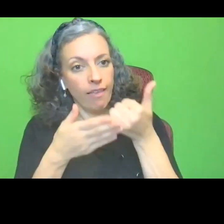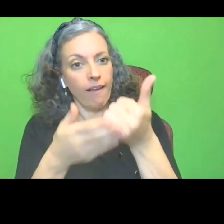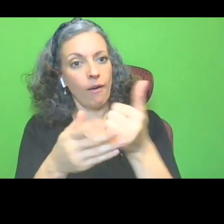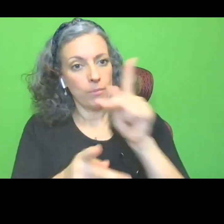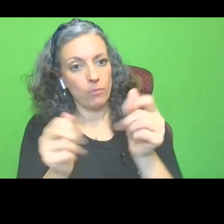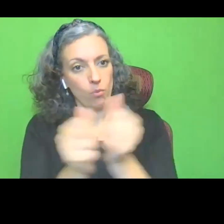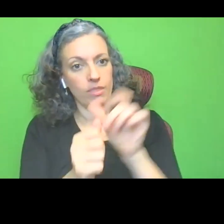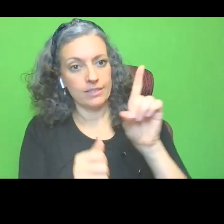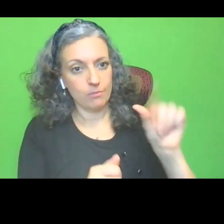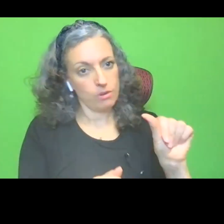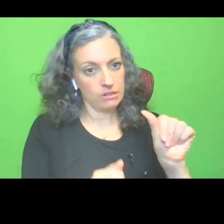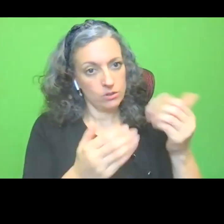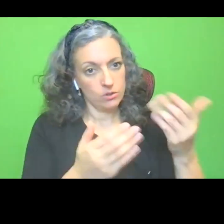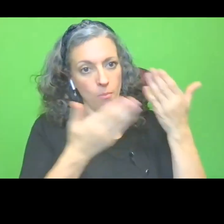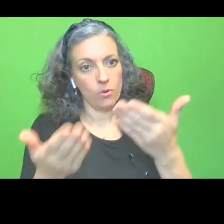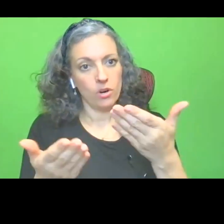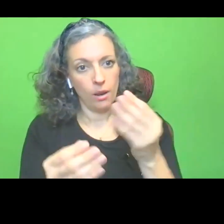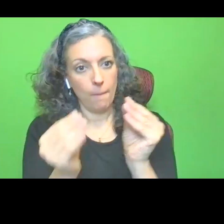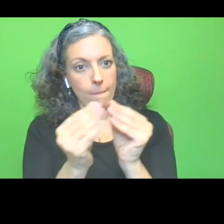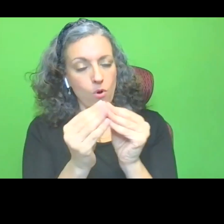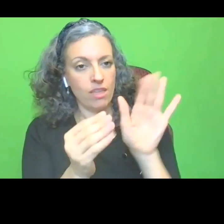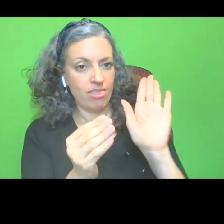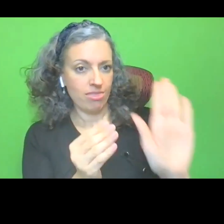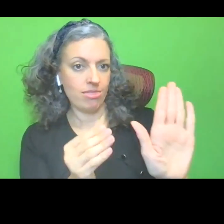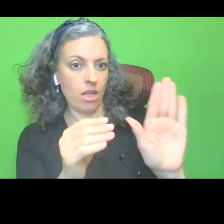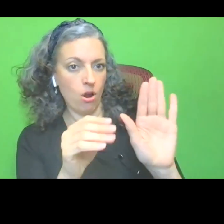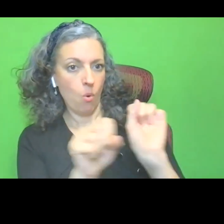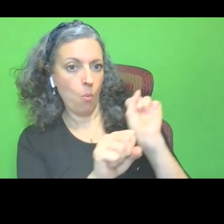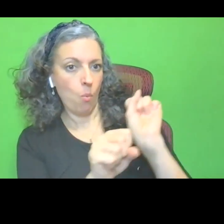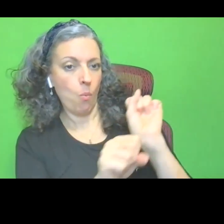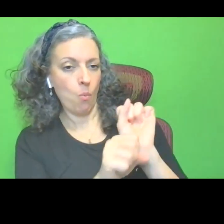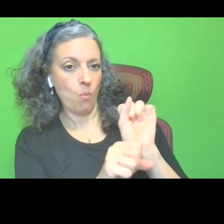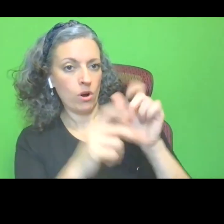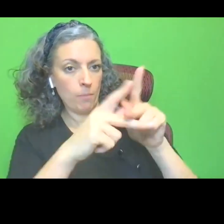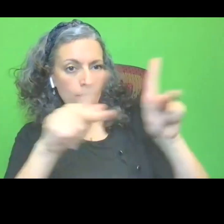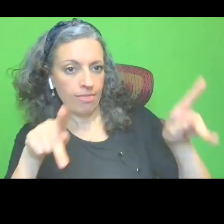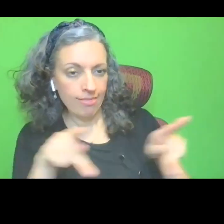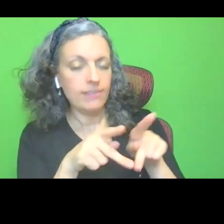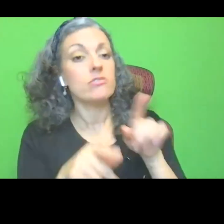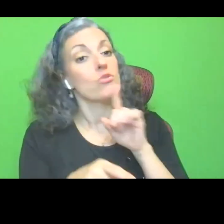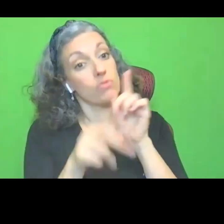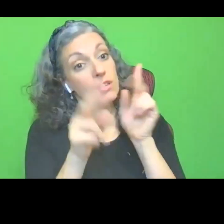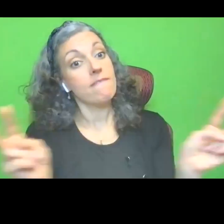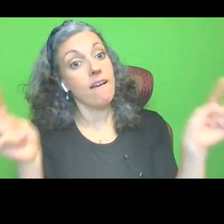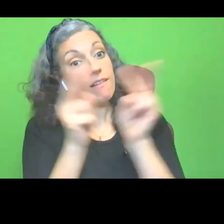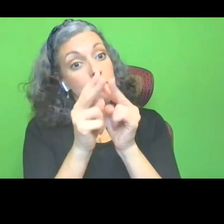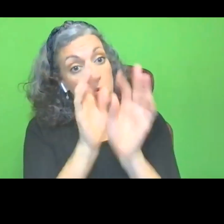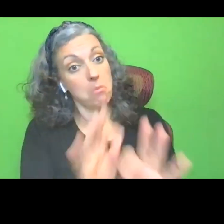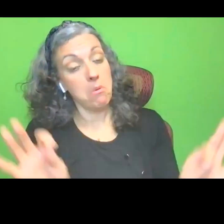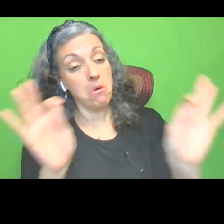Which I think is really, really valuable. That goes back to what we were discussing a few minutes ago